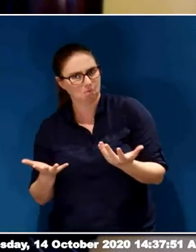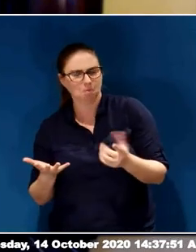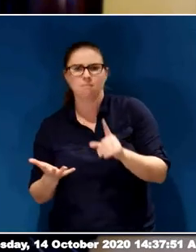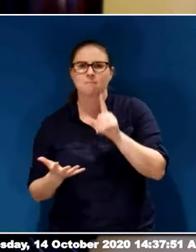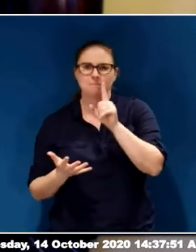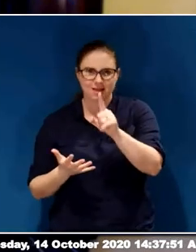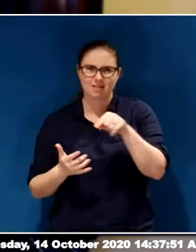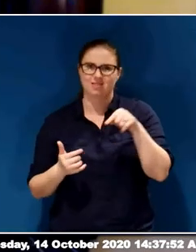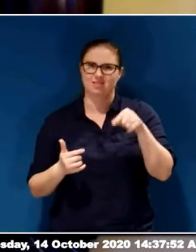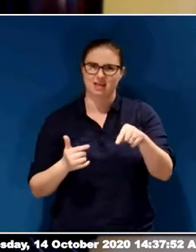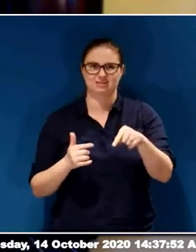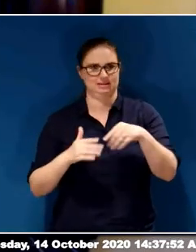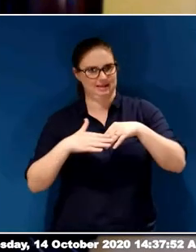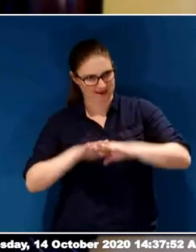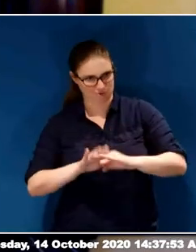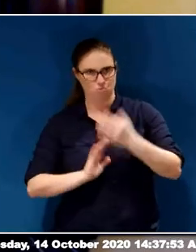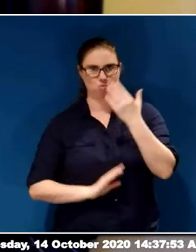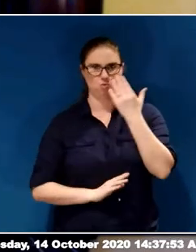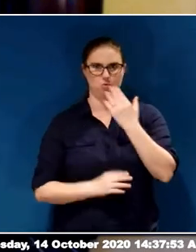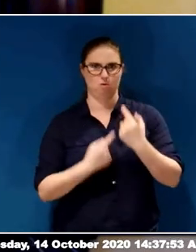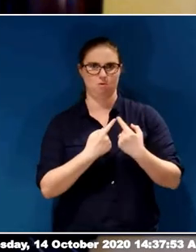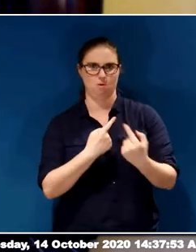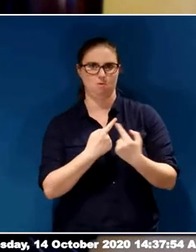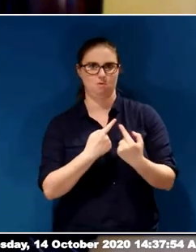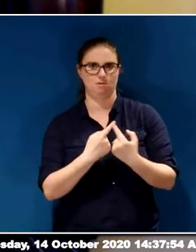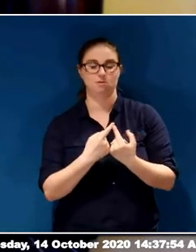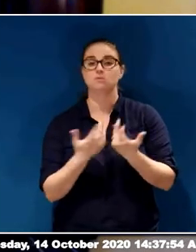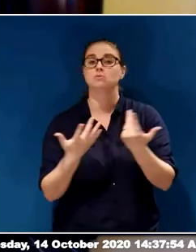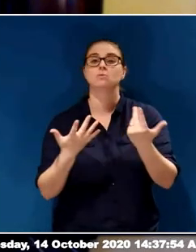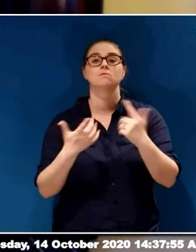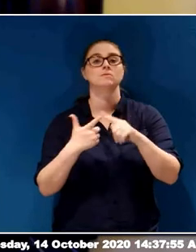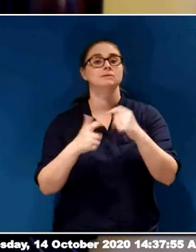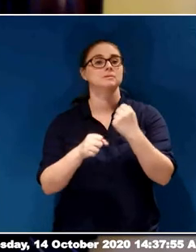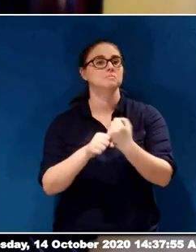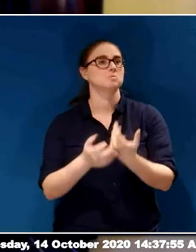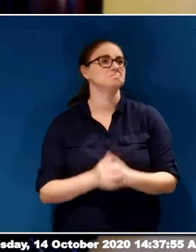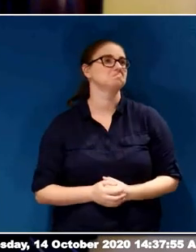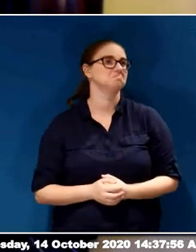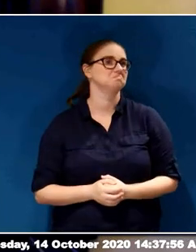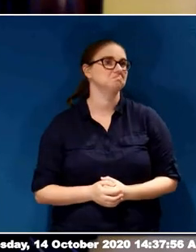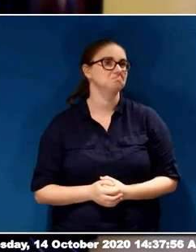For example, it might be in the numbers of students who are Indigenous, and how